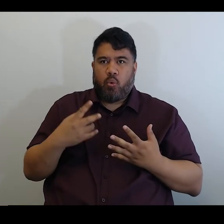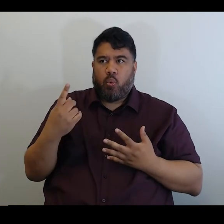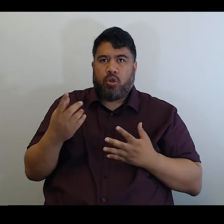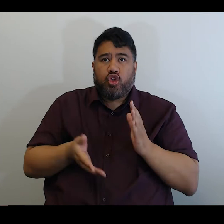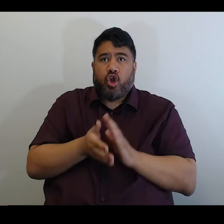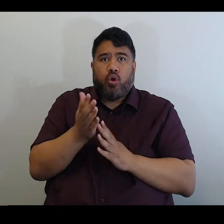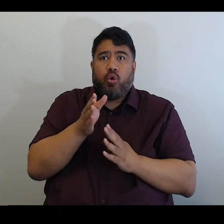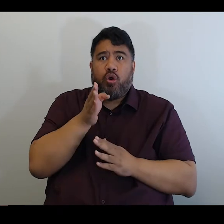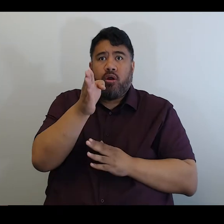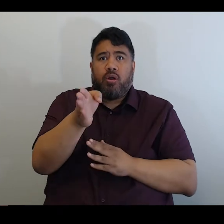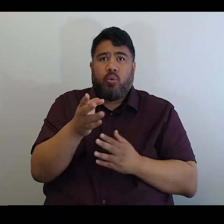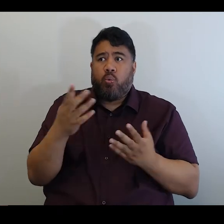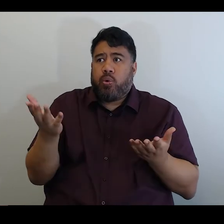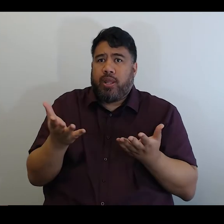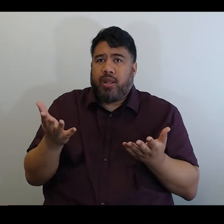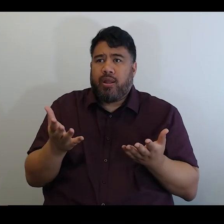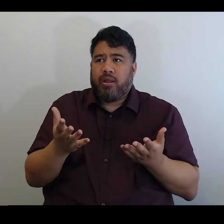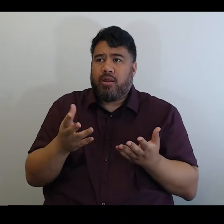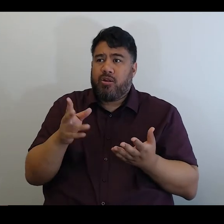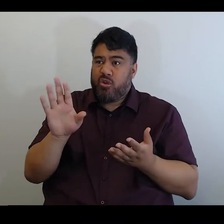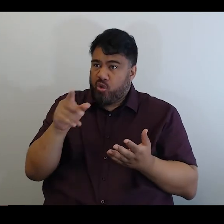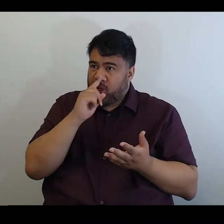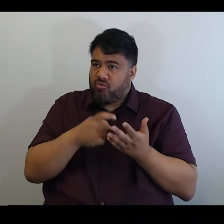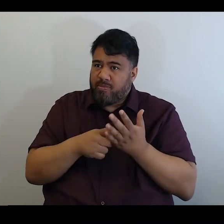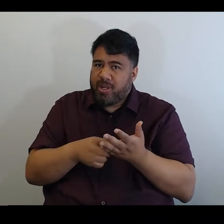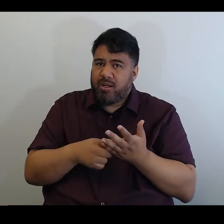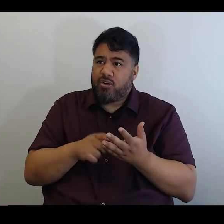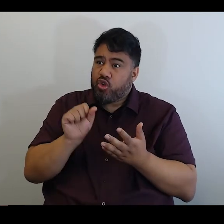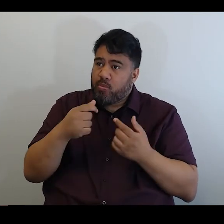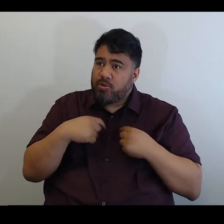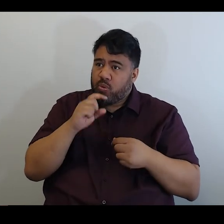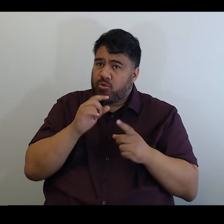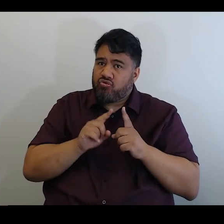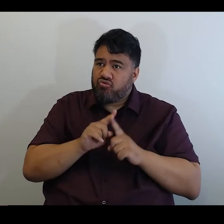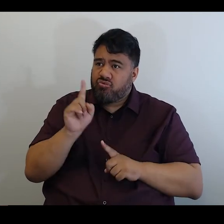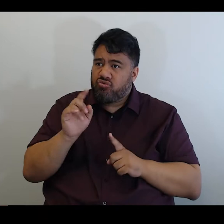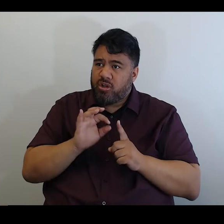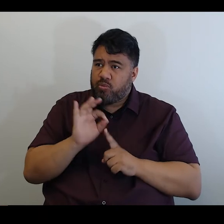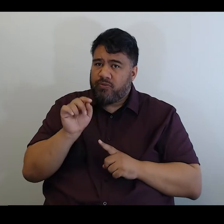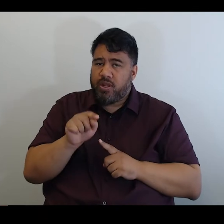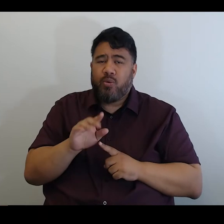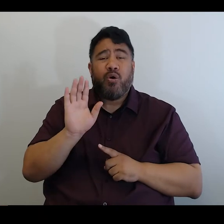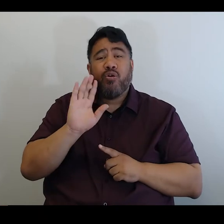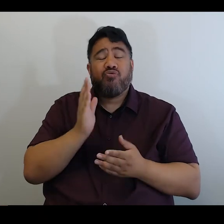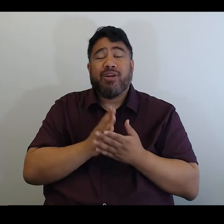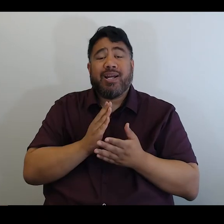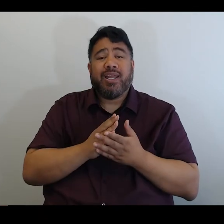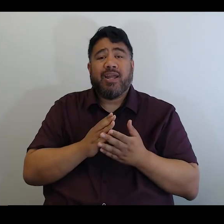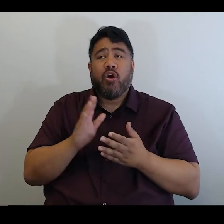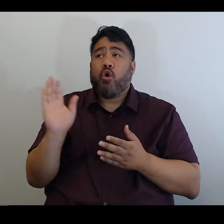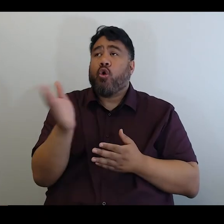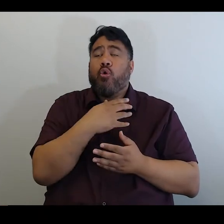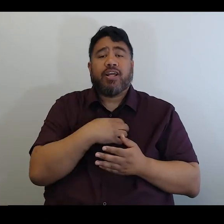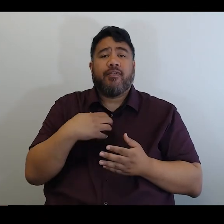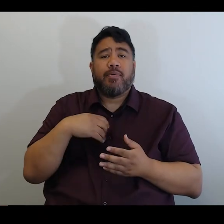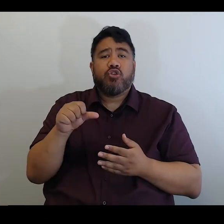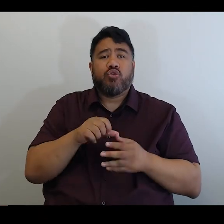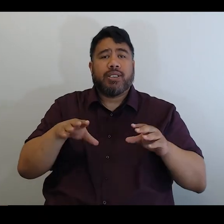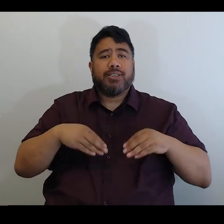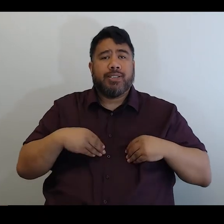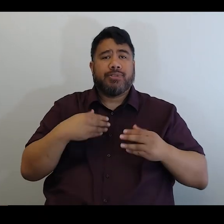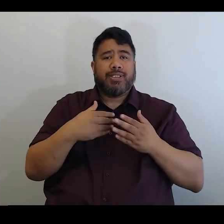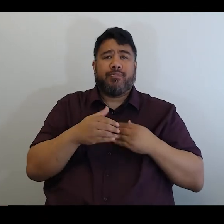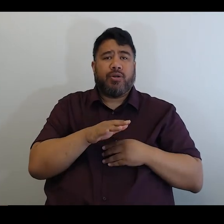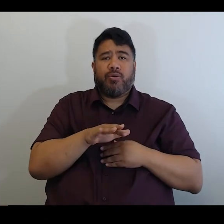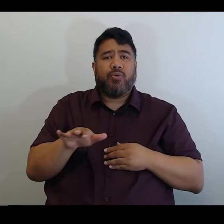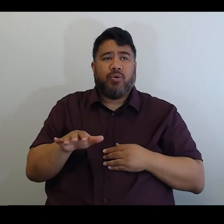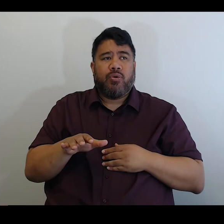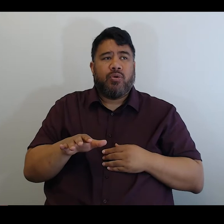Yeah absolutely Denise, I think, you know, at the end of the day, there's no wrong door for government or there shouldn't be a wrong door and so you know if it,